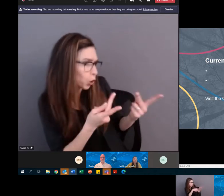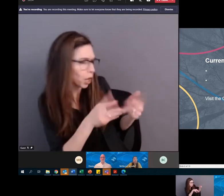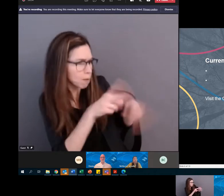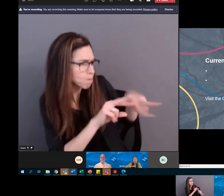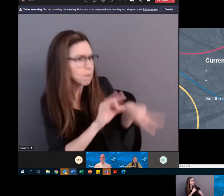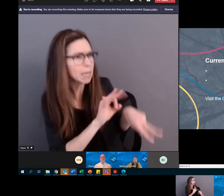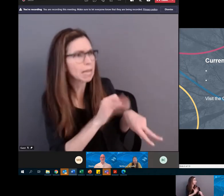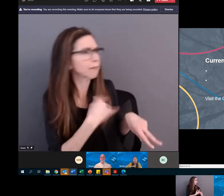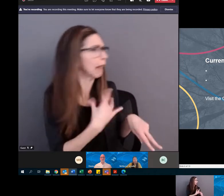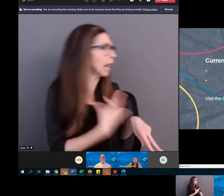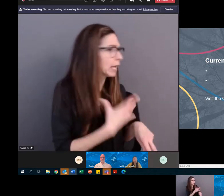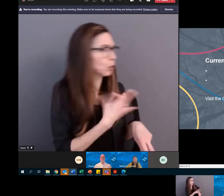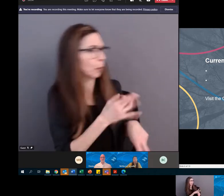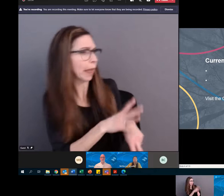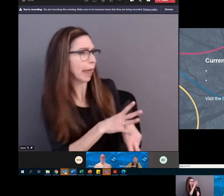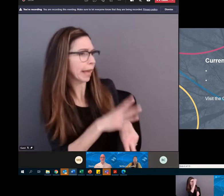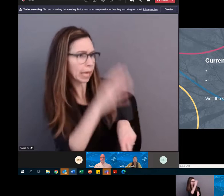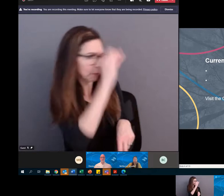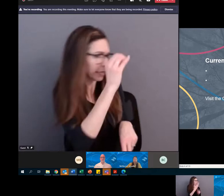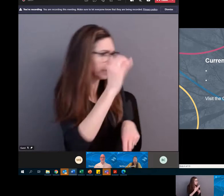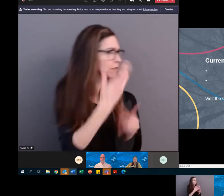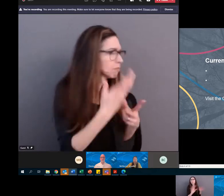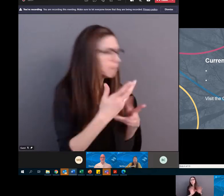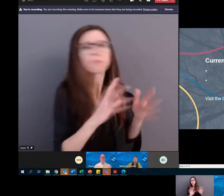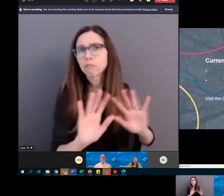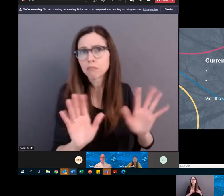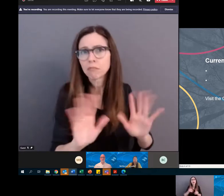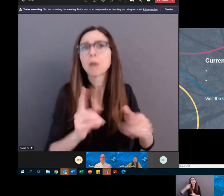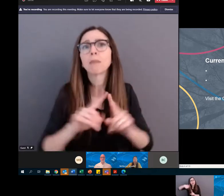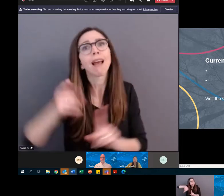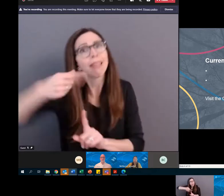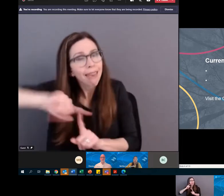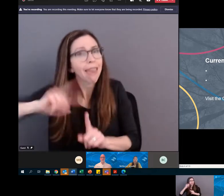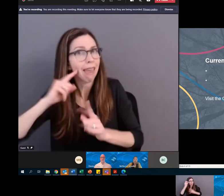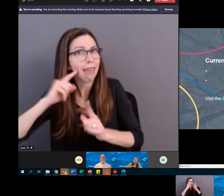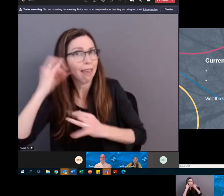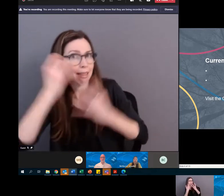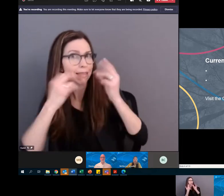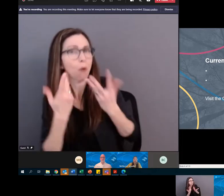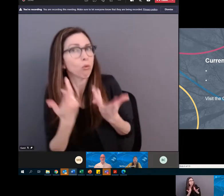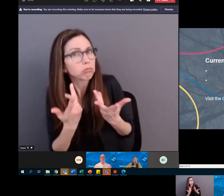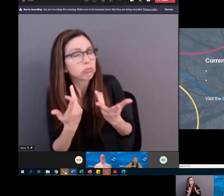they're also charged with being sensitive to cultural appropriation